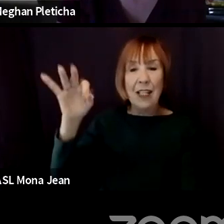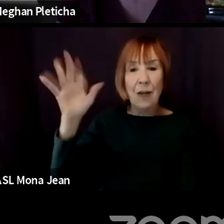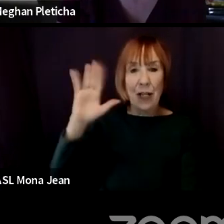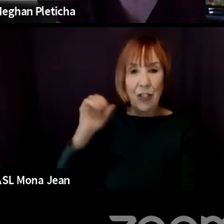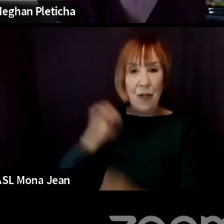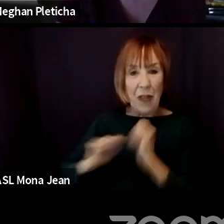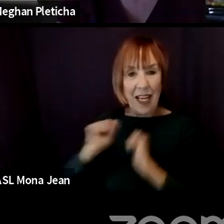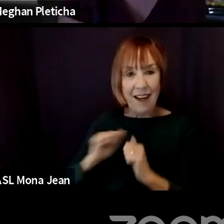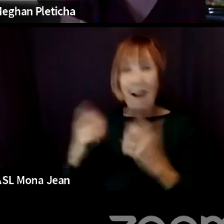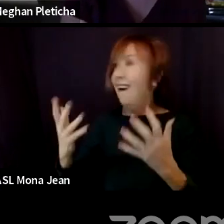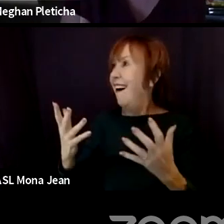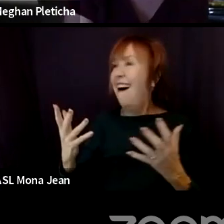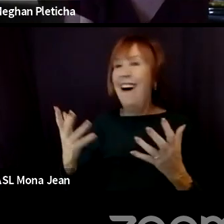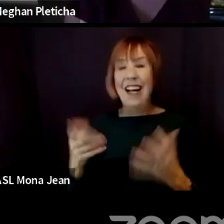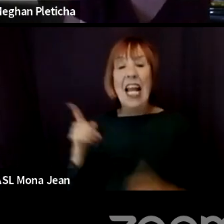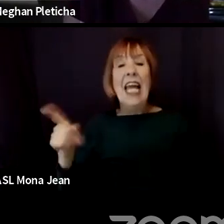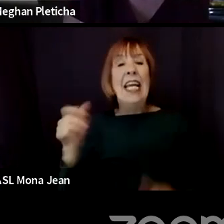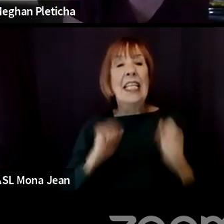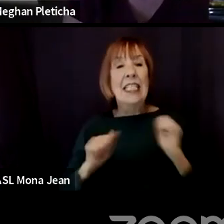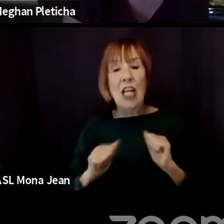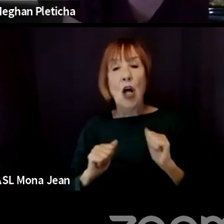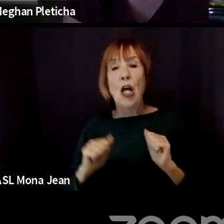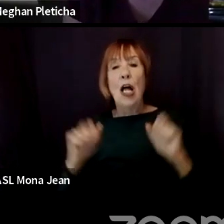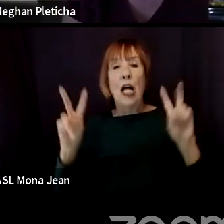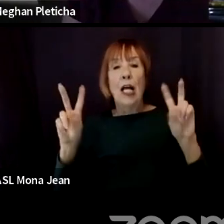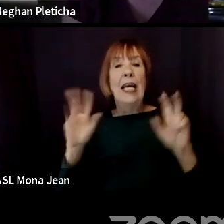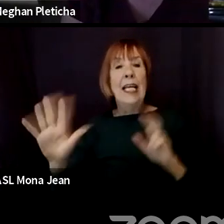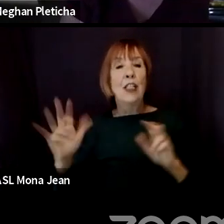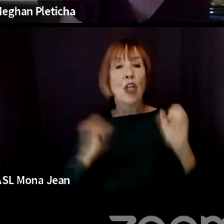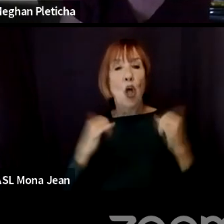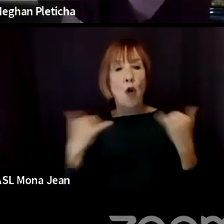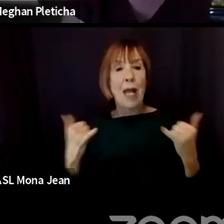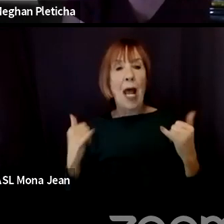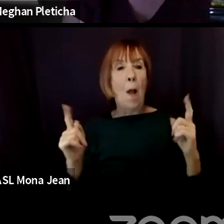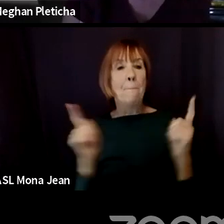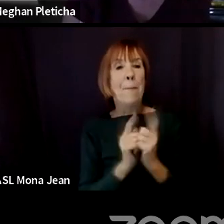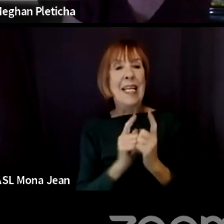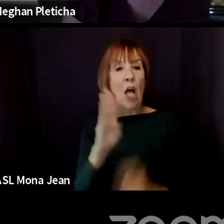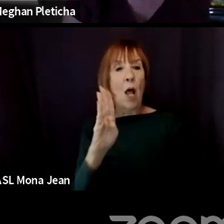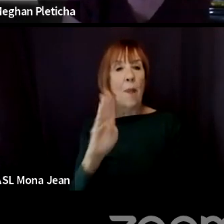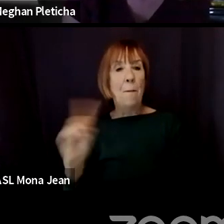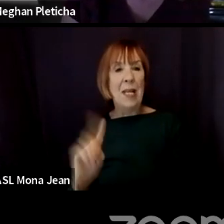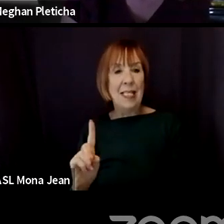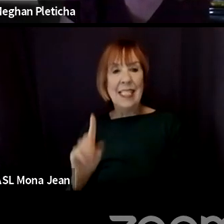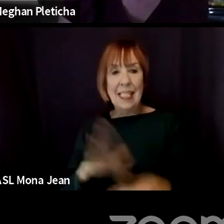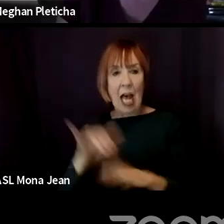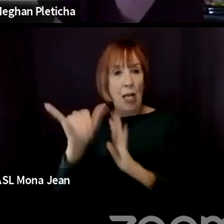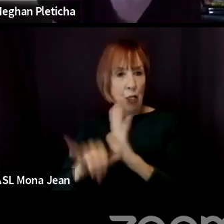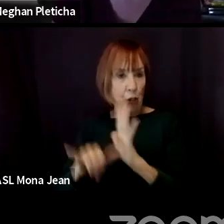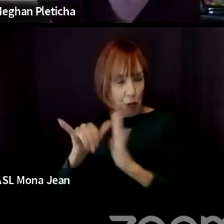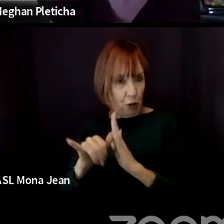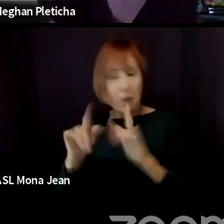There you go, he does a show now called "Meet The Biz" that you can find on YouTube where he does different interviews.